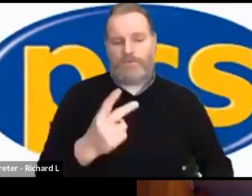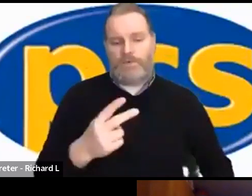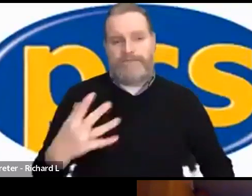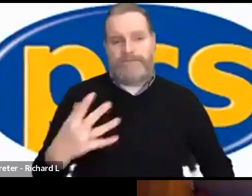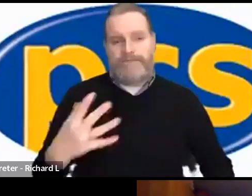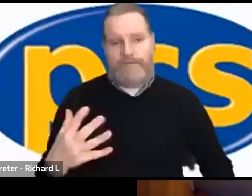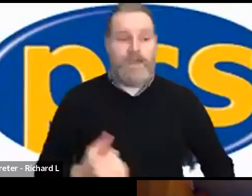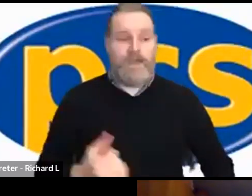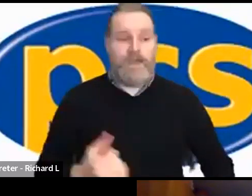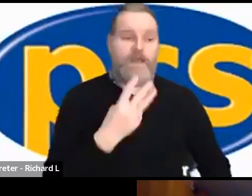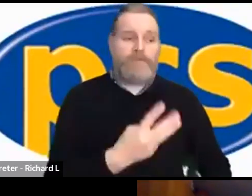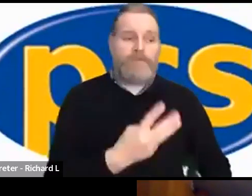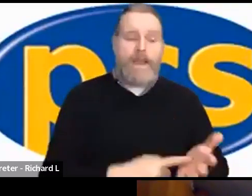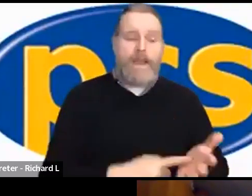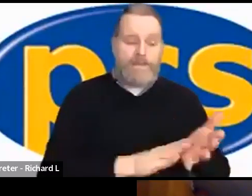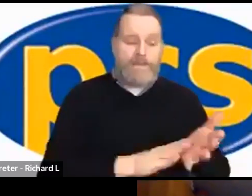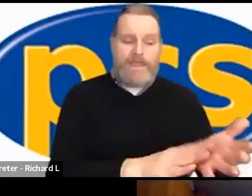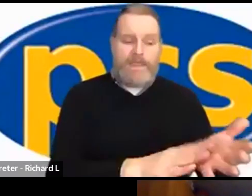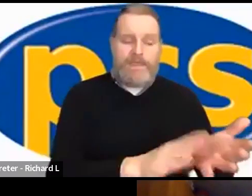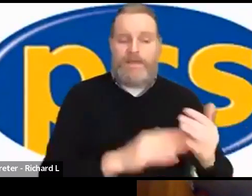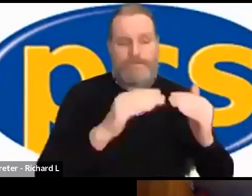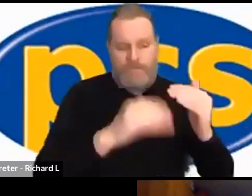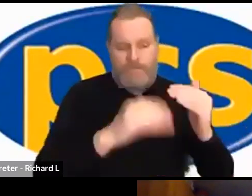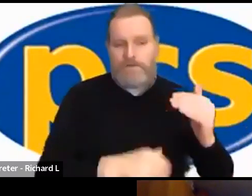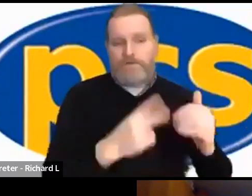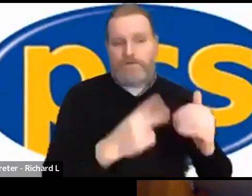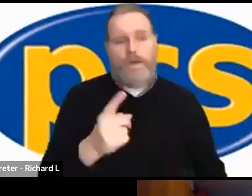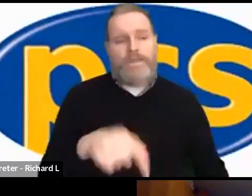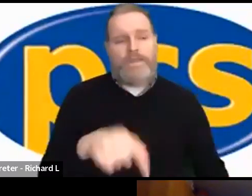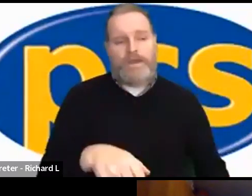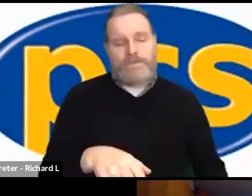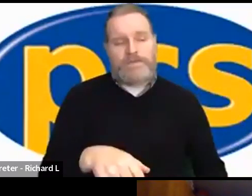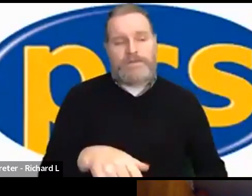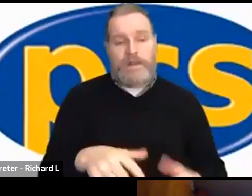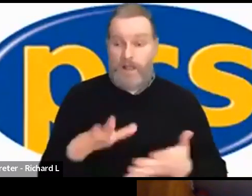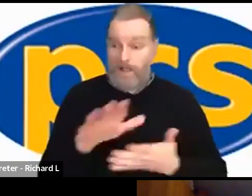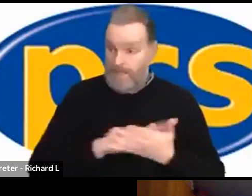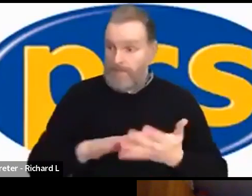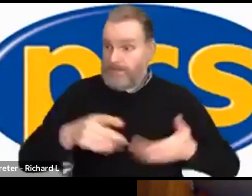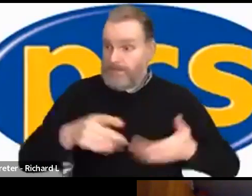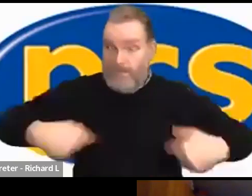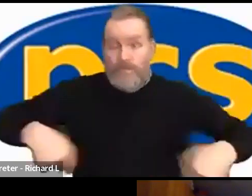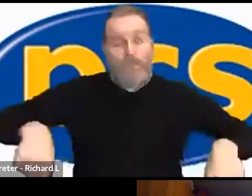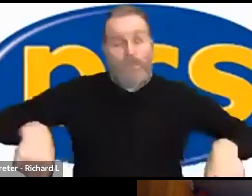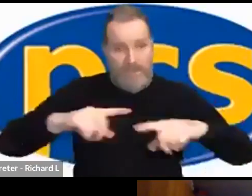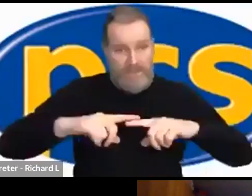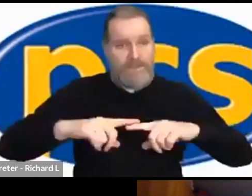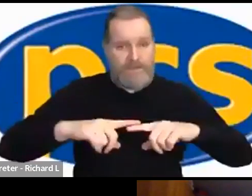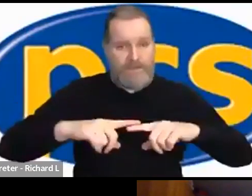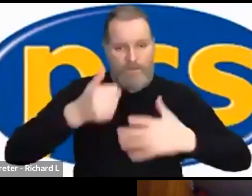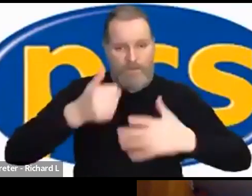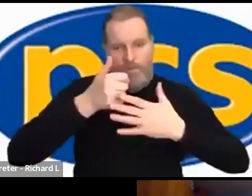year, and 3 pounds a month for under for under that is for under that is designed to ensure the colleagues taking some king sustained strike action on sustained strike action on your behalf are